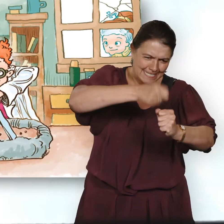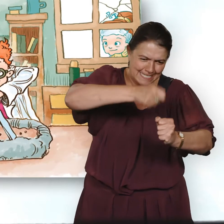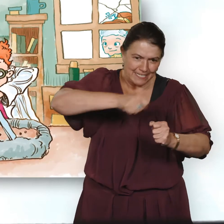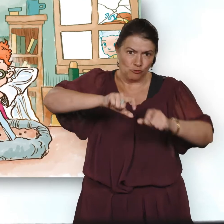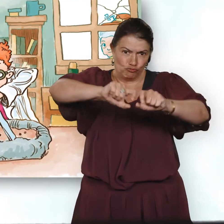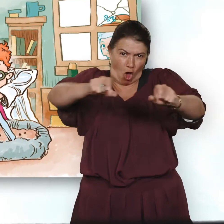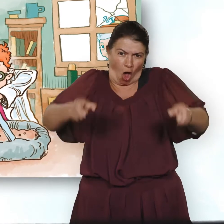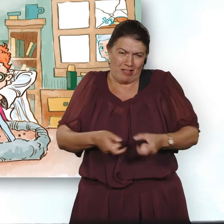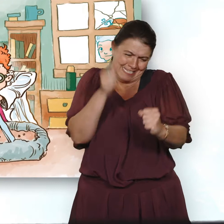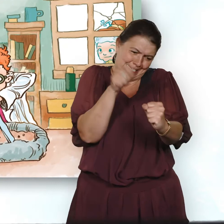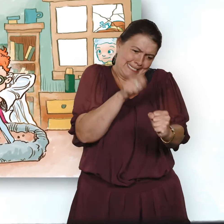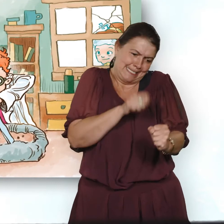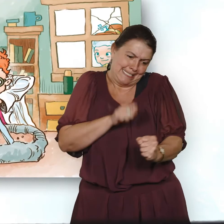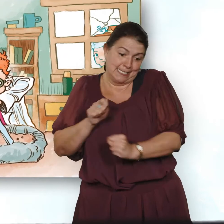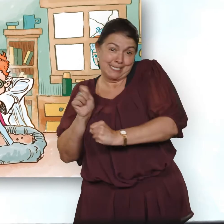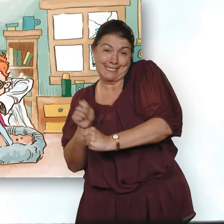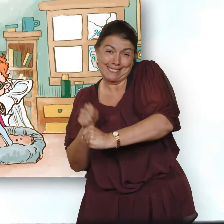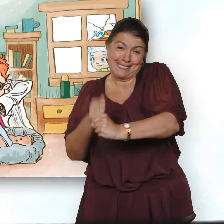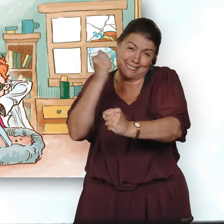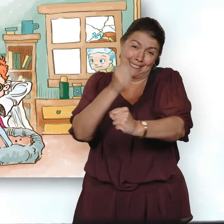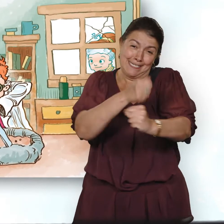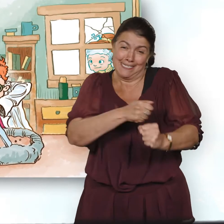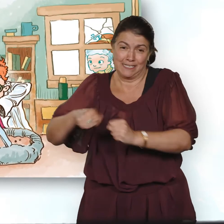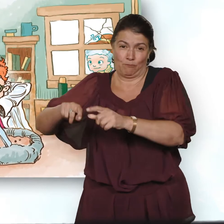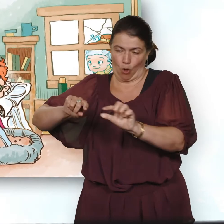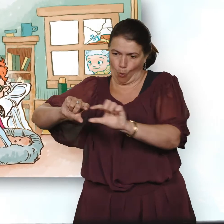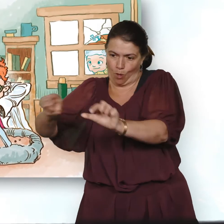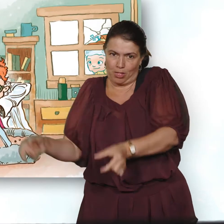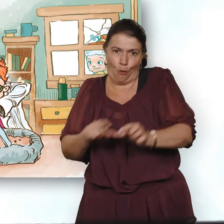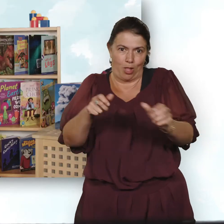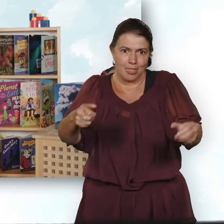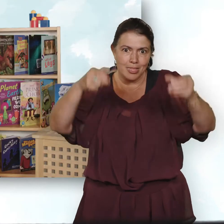Millie and Billy set to work with chisels and hammers.